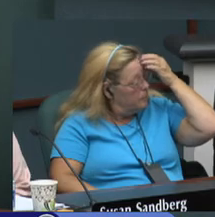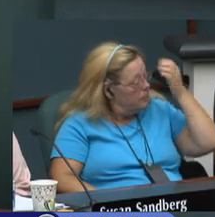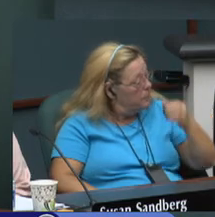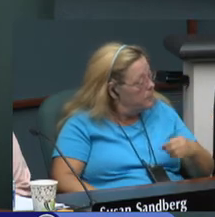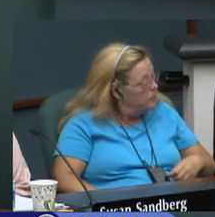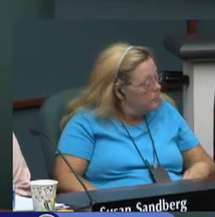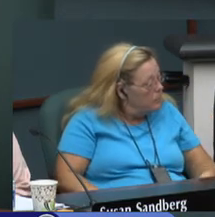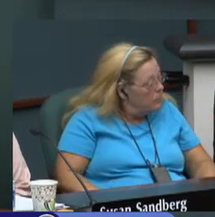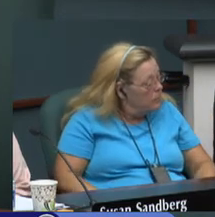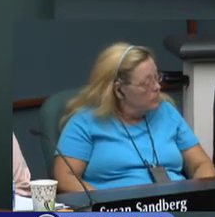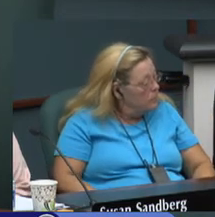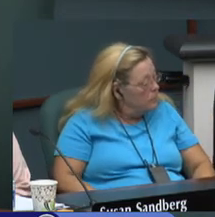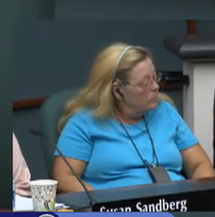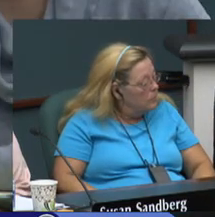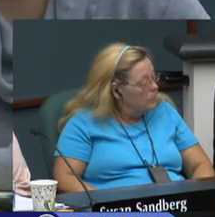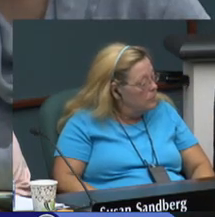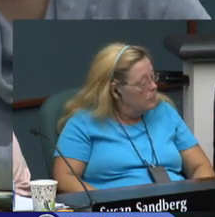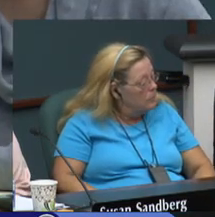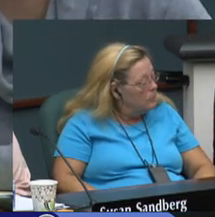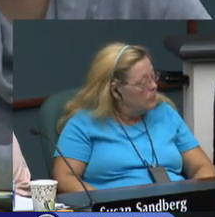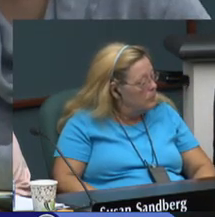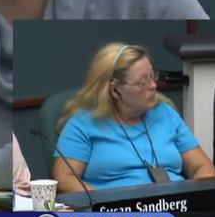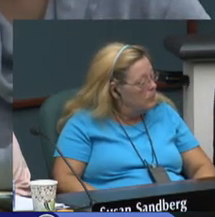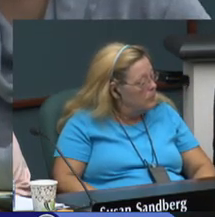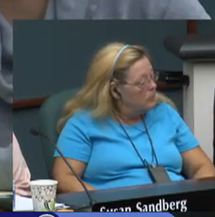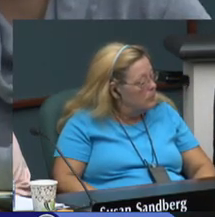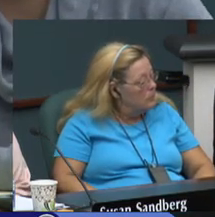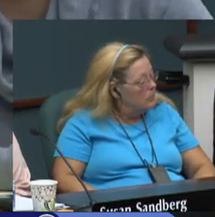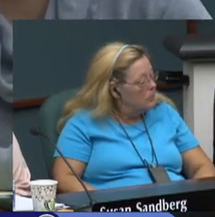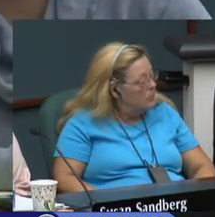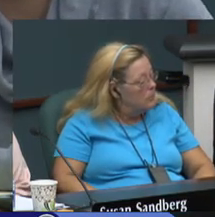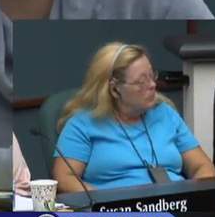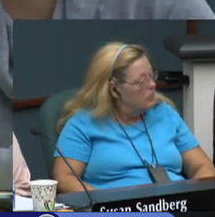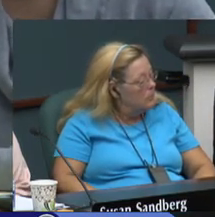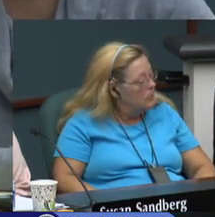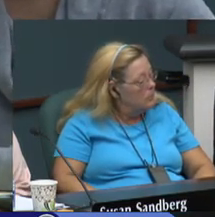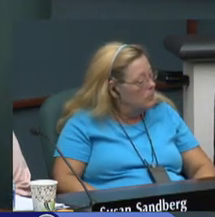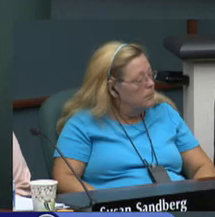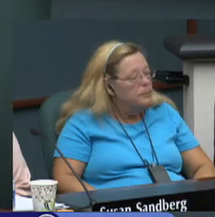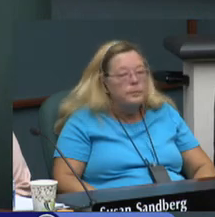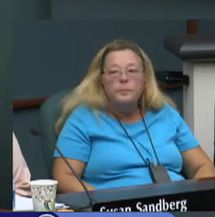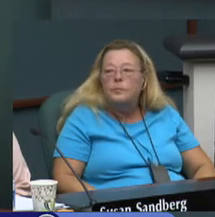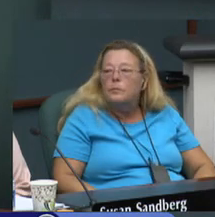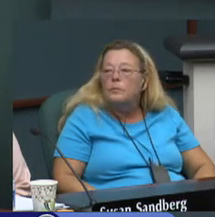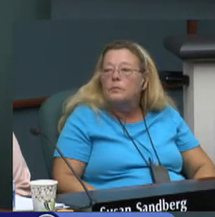feet no I don't personally okay okay great so then I have another question